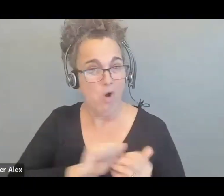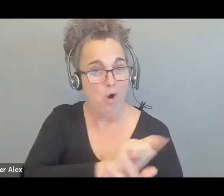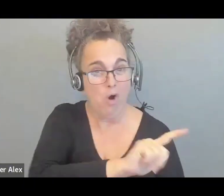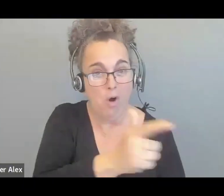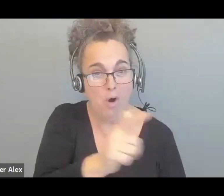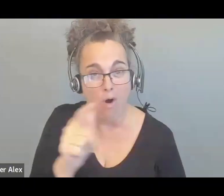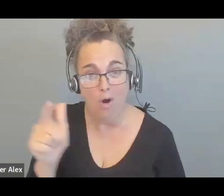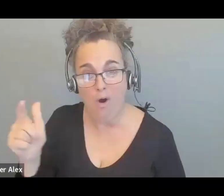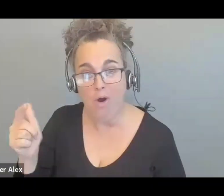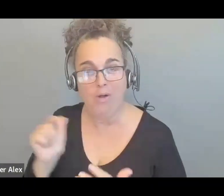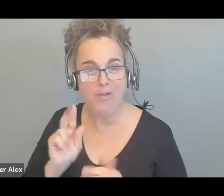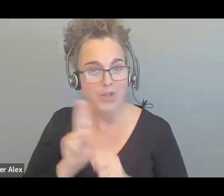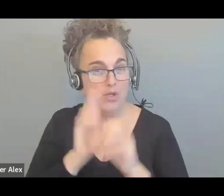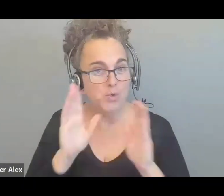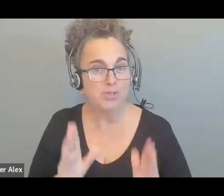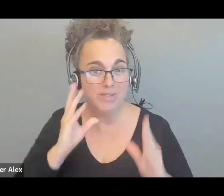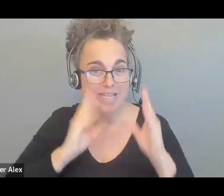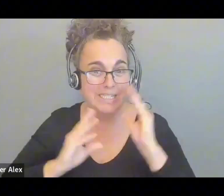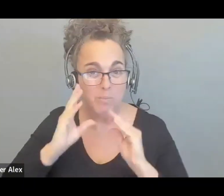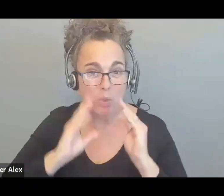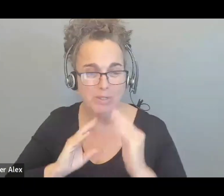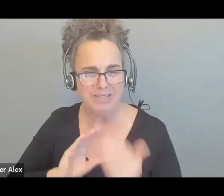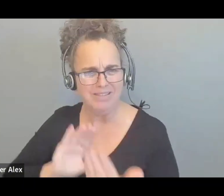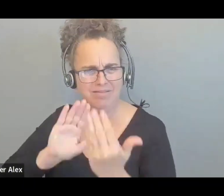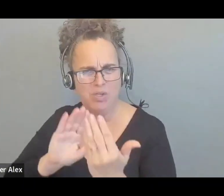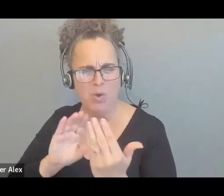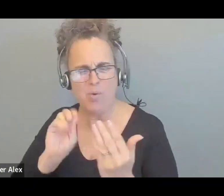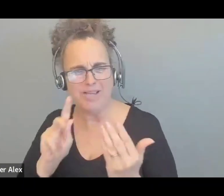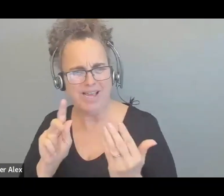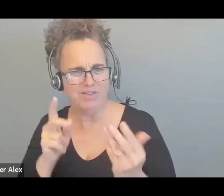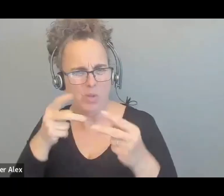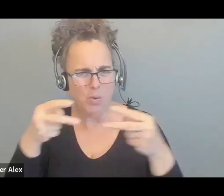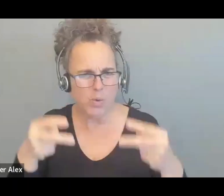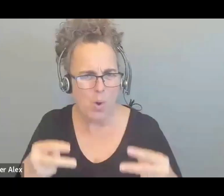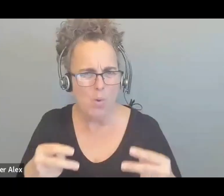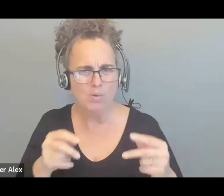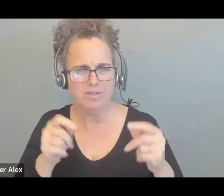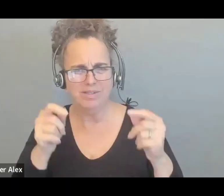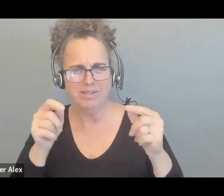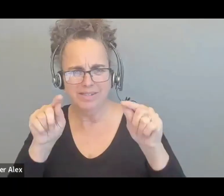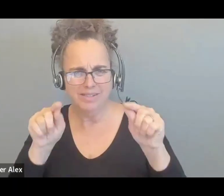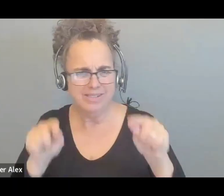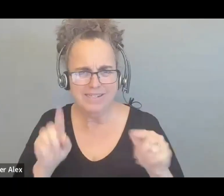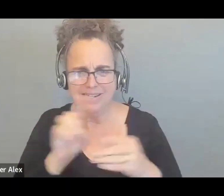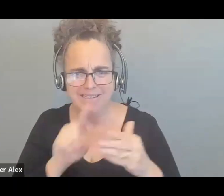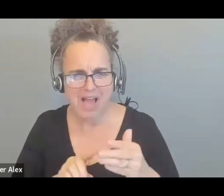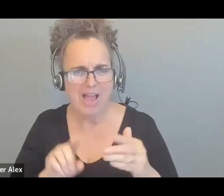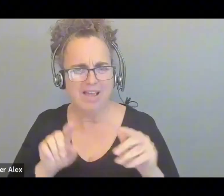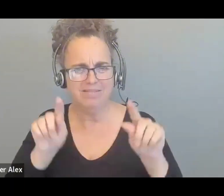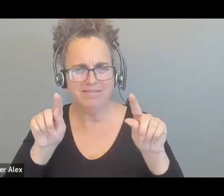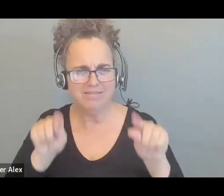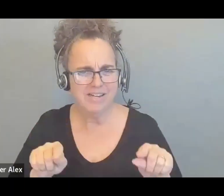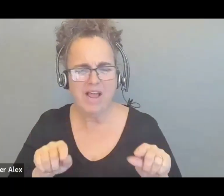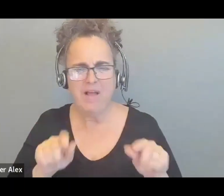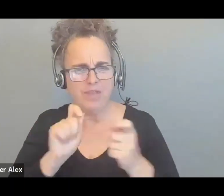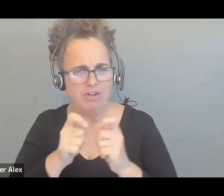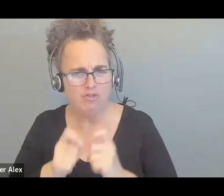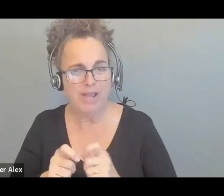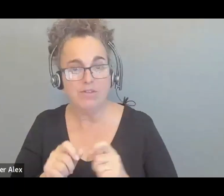And determining what code, what design changes need to be made so that users who rely on the keyboard